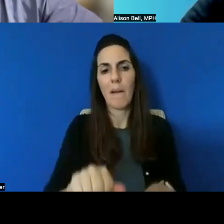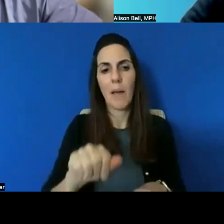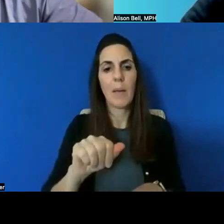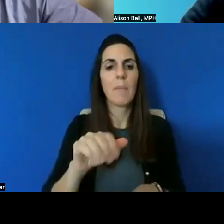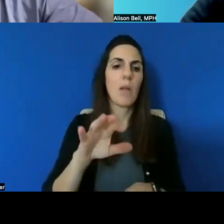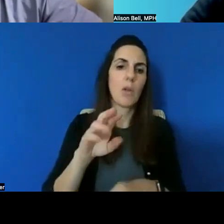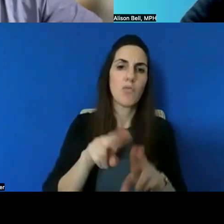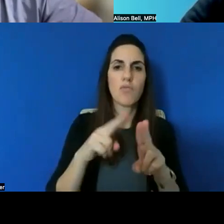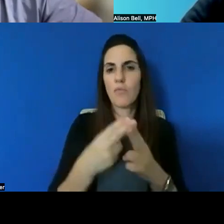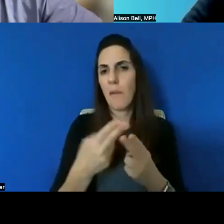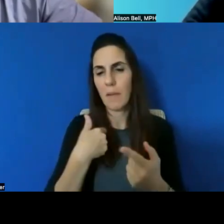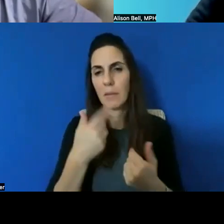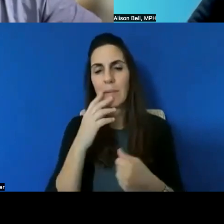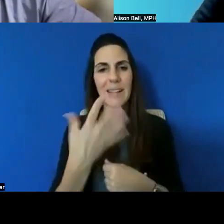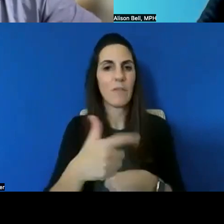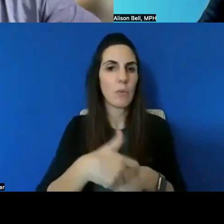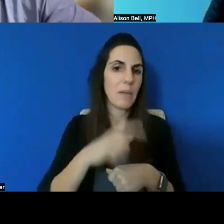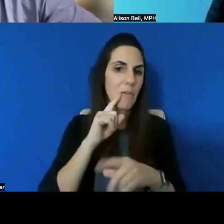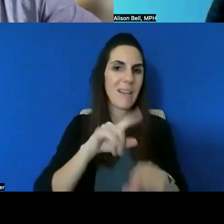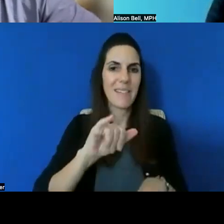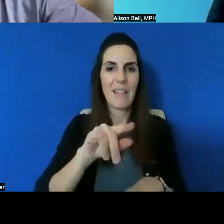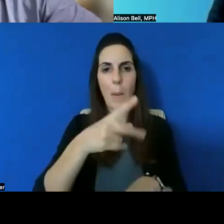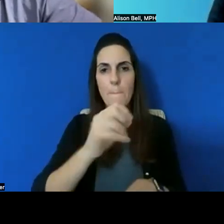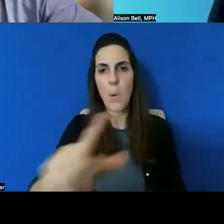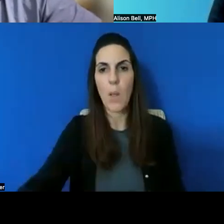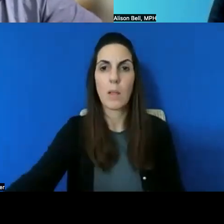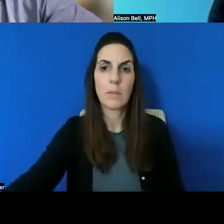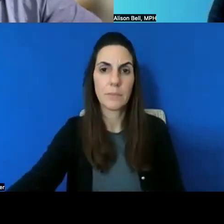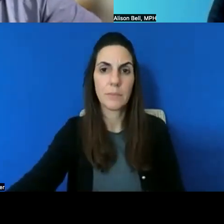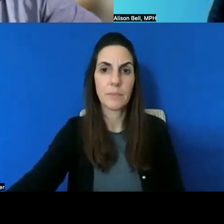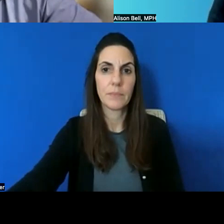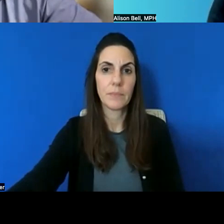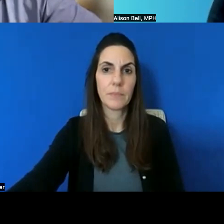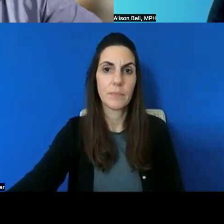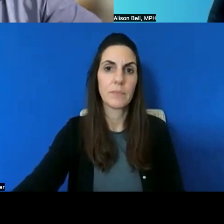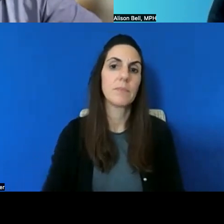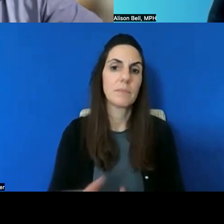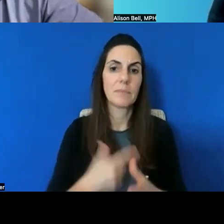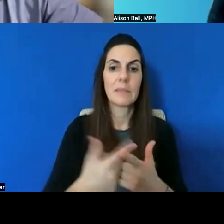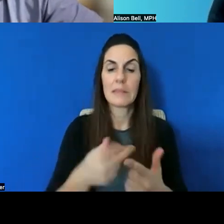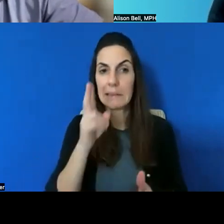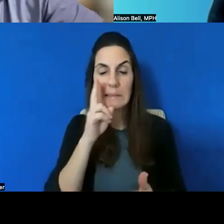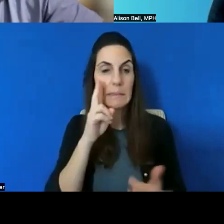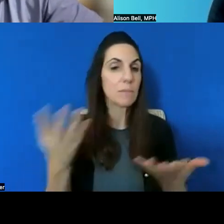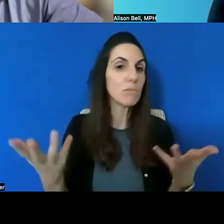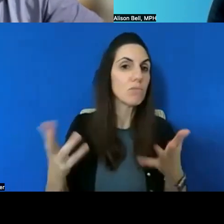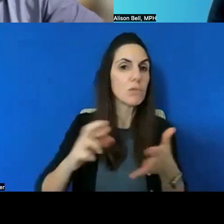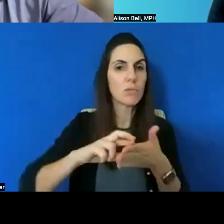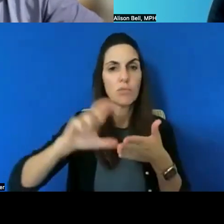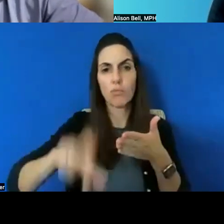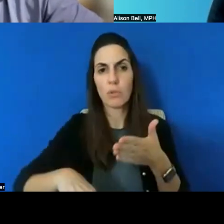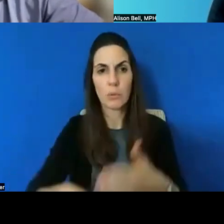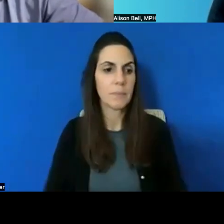few more moments to answer that poll and then we'll kind of see where the results are here